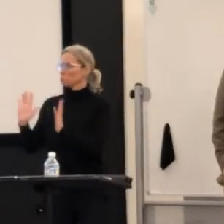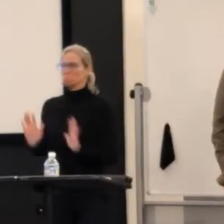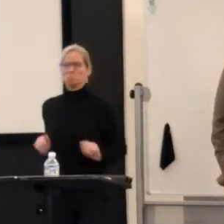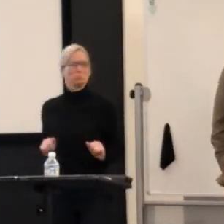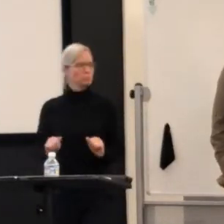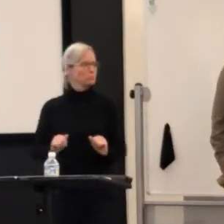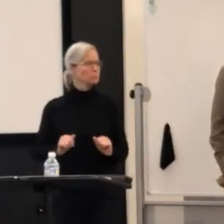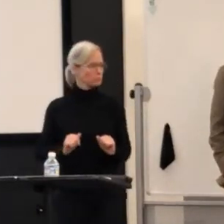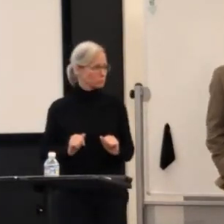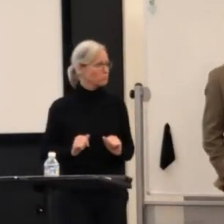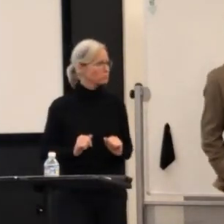It did, okay.